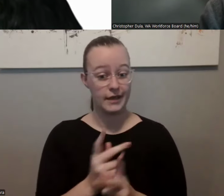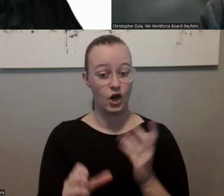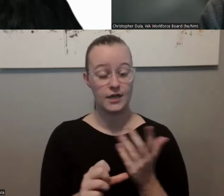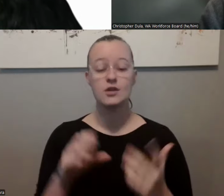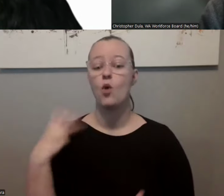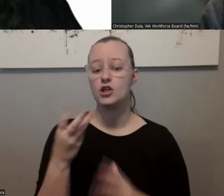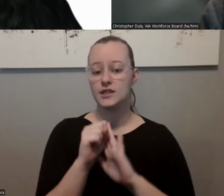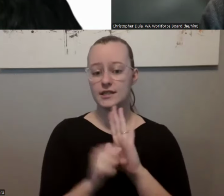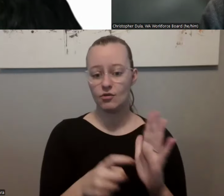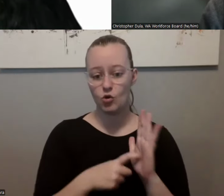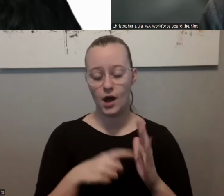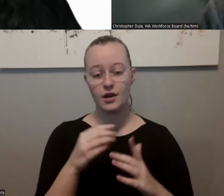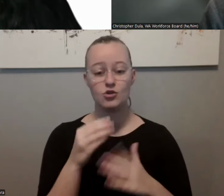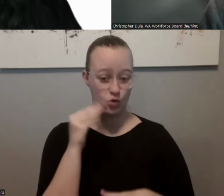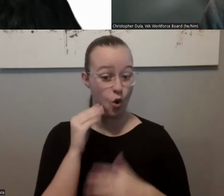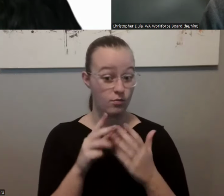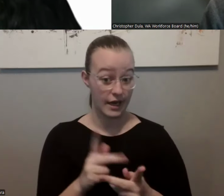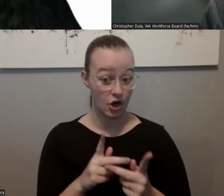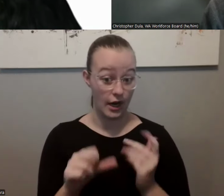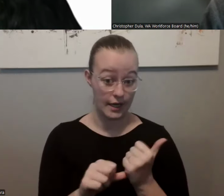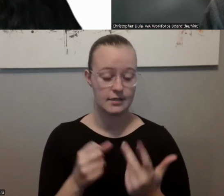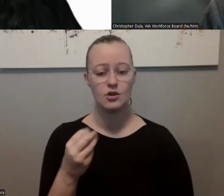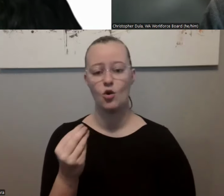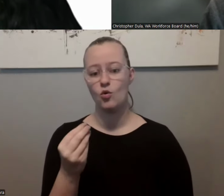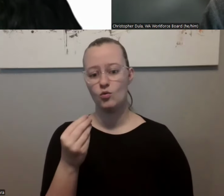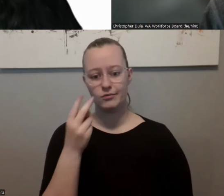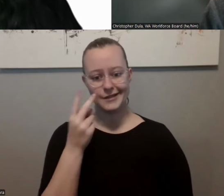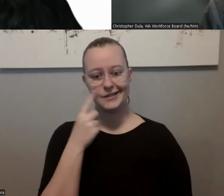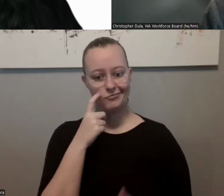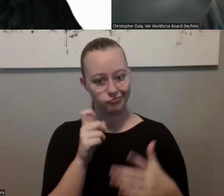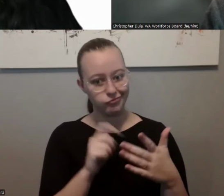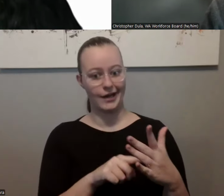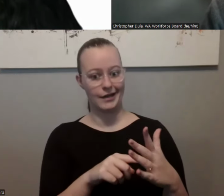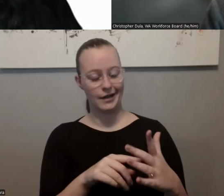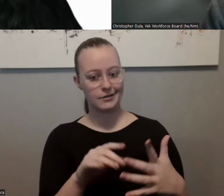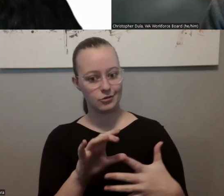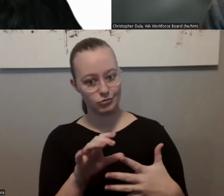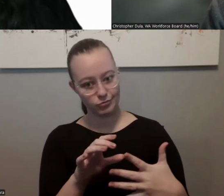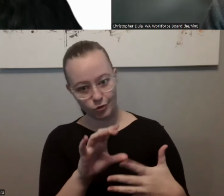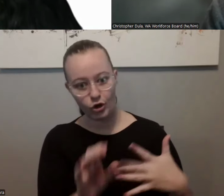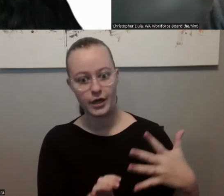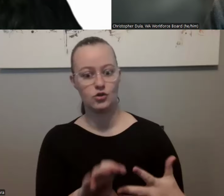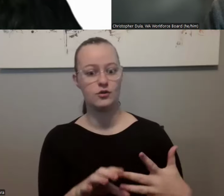Washington State requires home care aides to receive recognized credentials by the Department of Health, which become licensed,